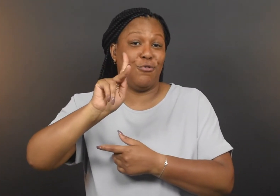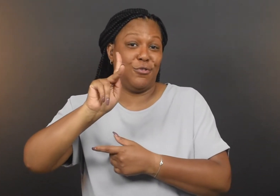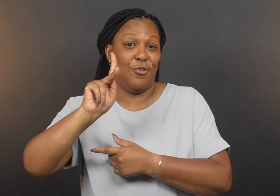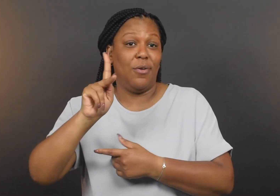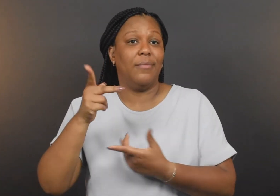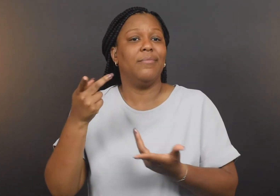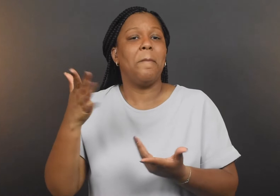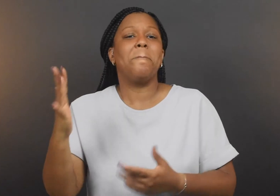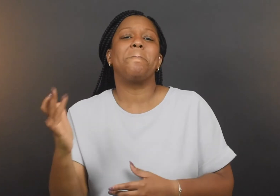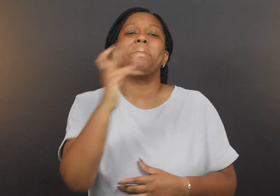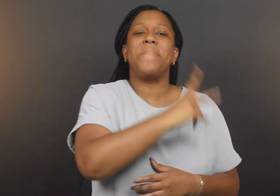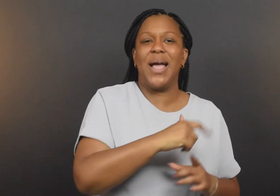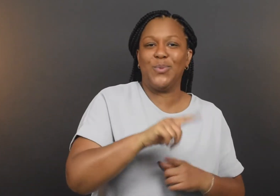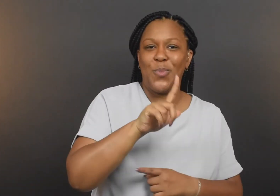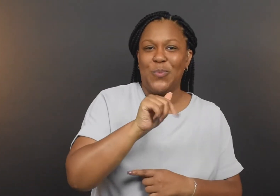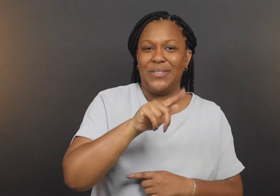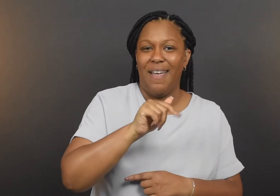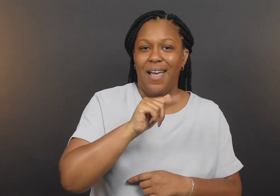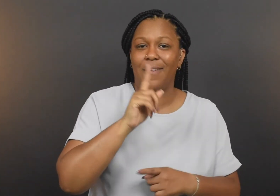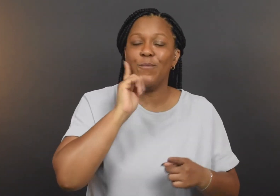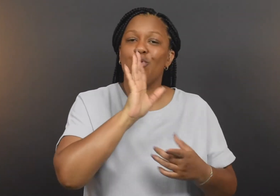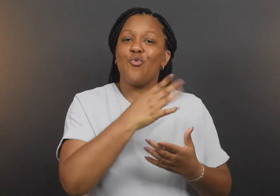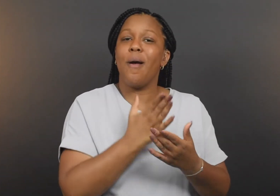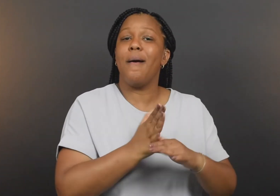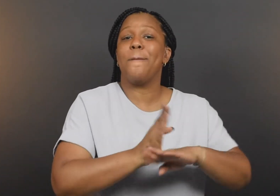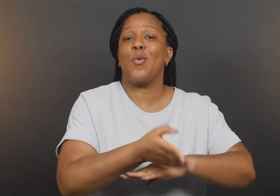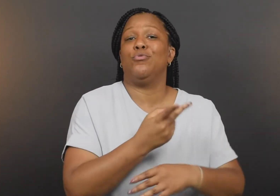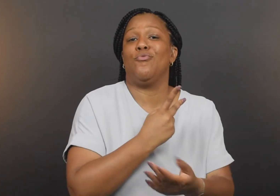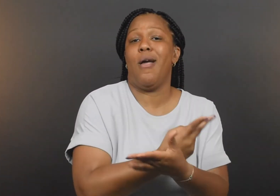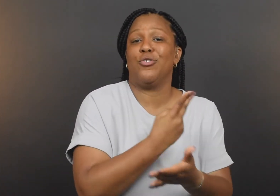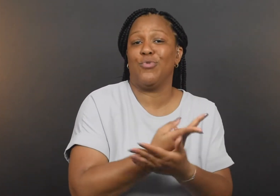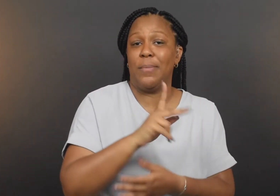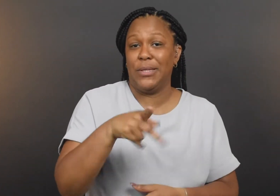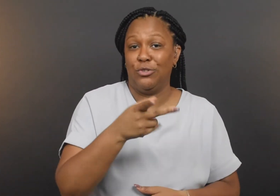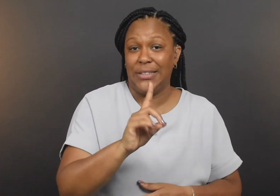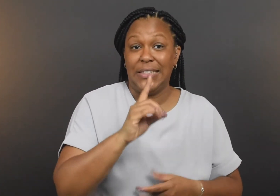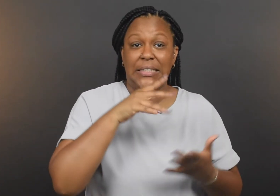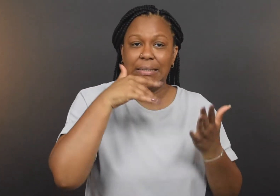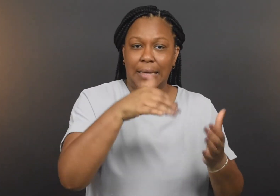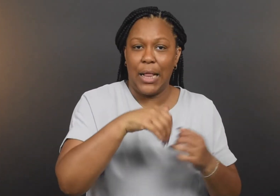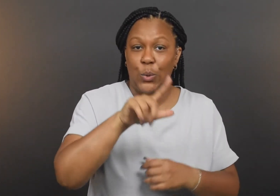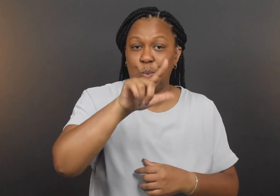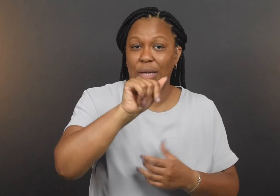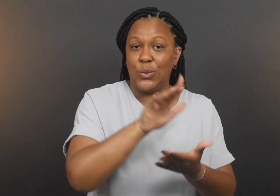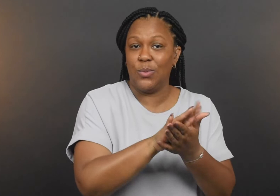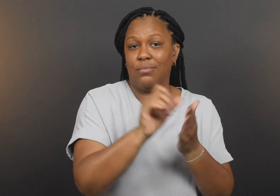of Arkansas and returned to Louisiana for post-doctoral work at Louisiana State University.